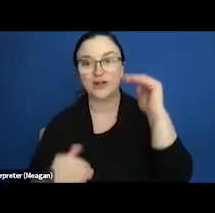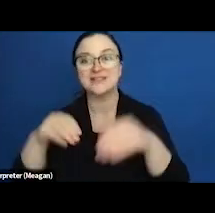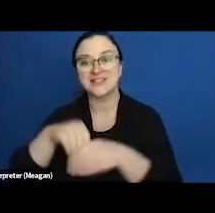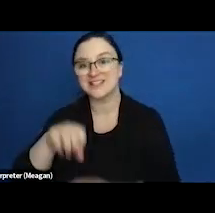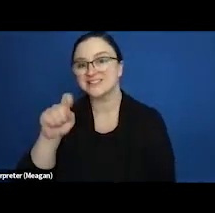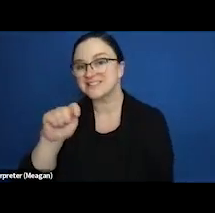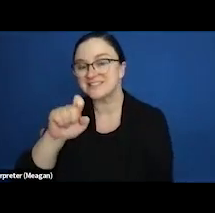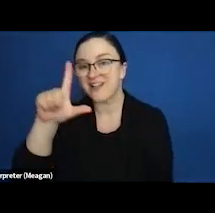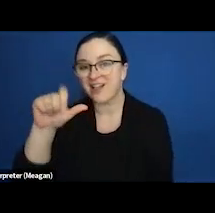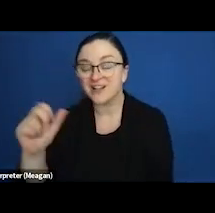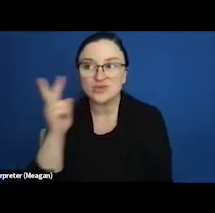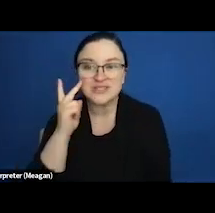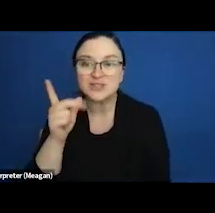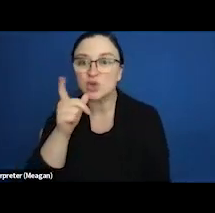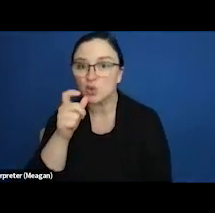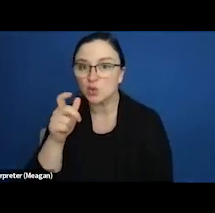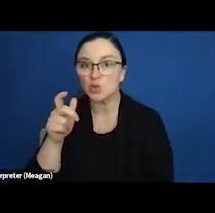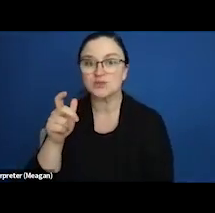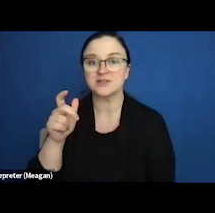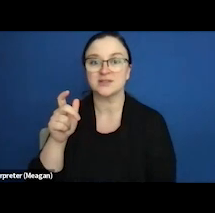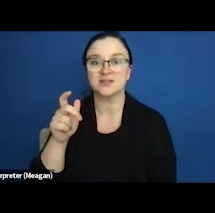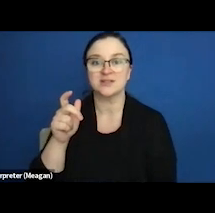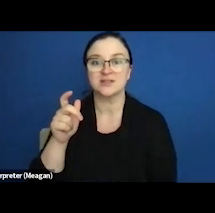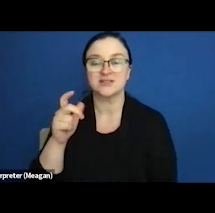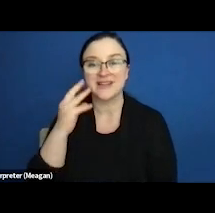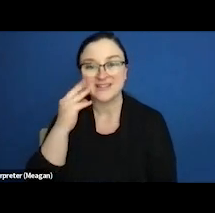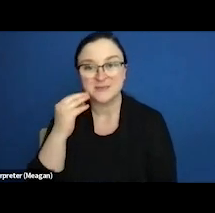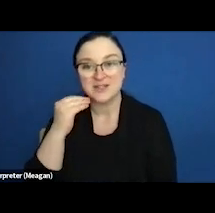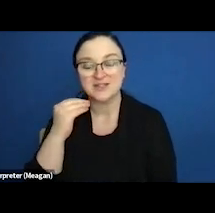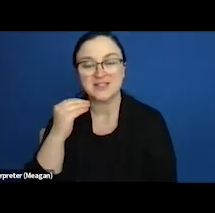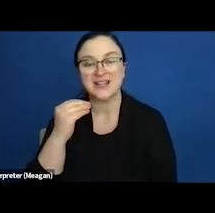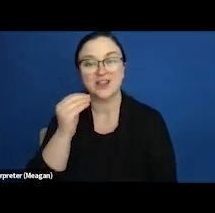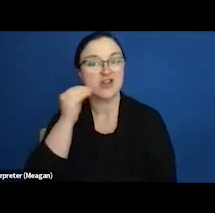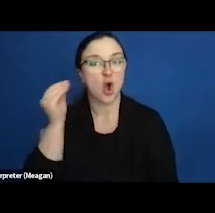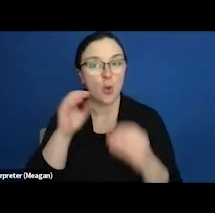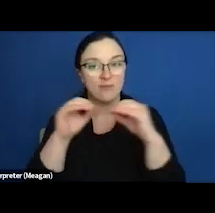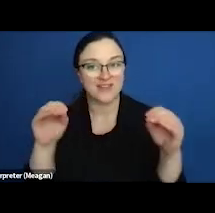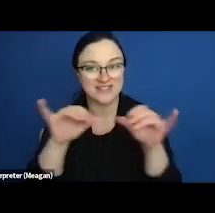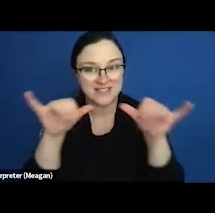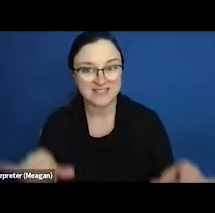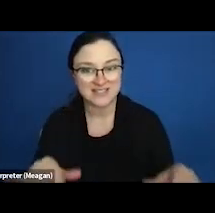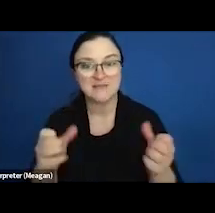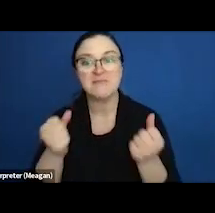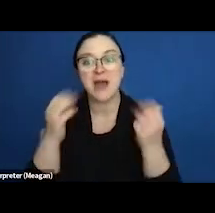Who is coming into contact with the homeless service system? How many folks are getting housed?